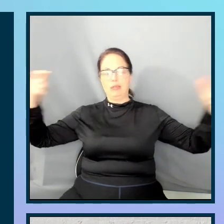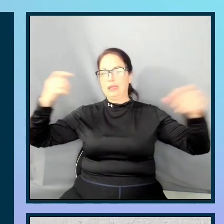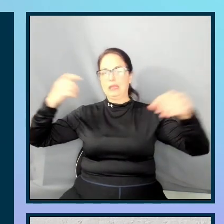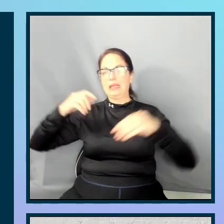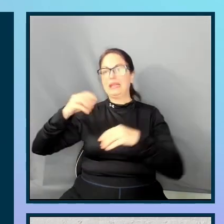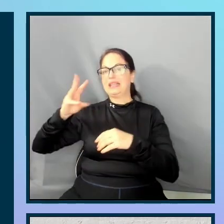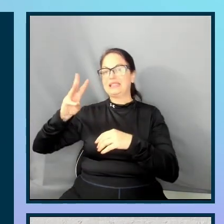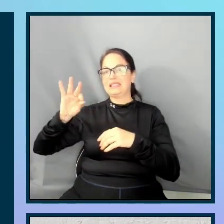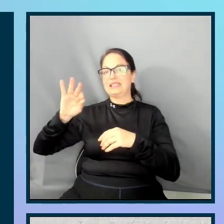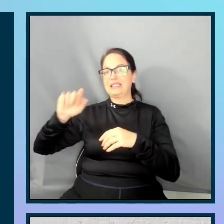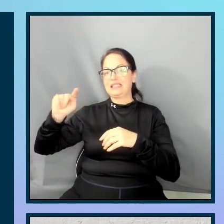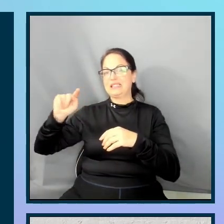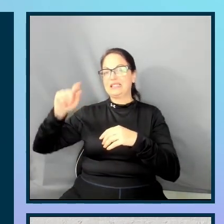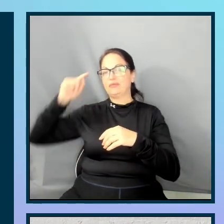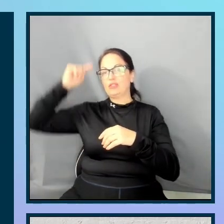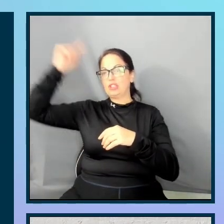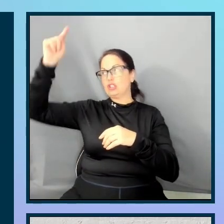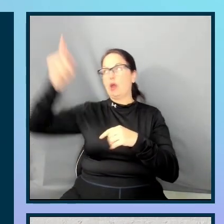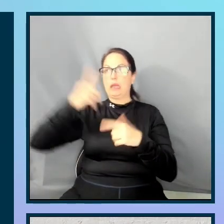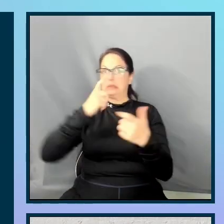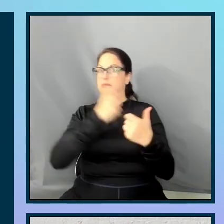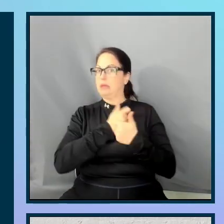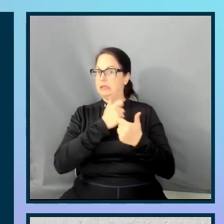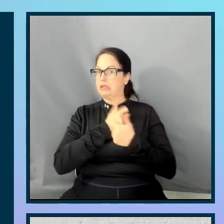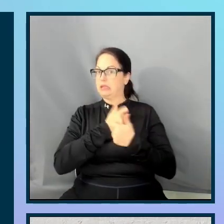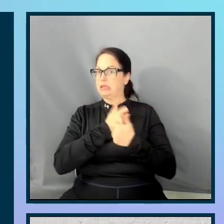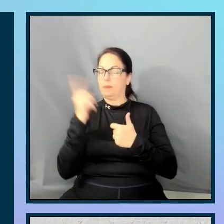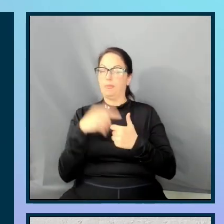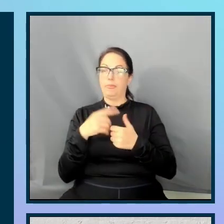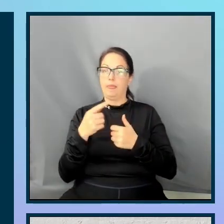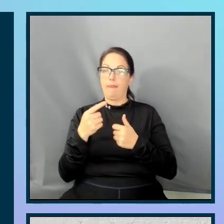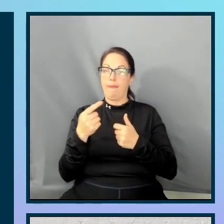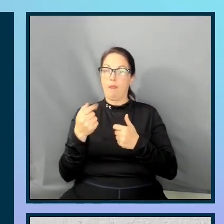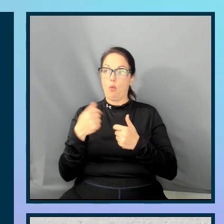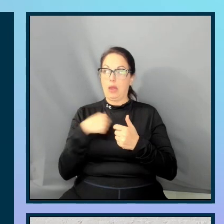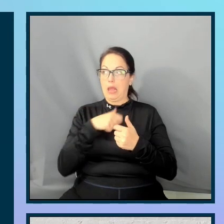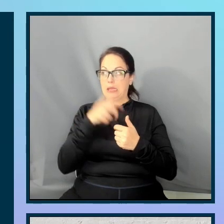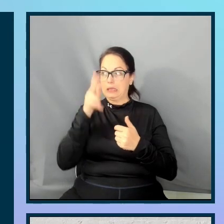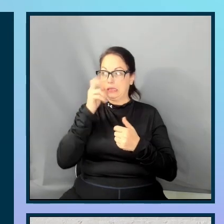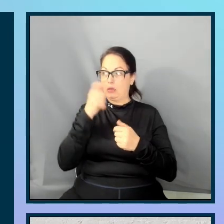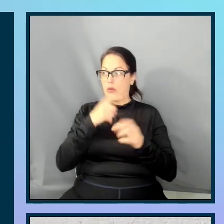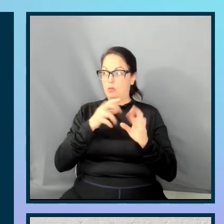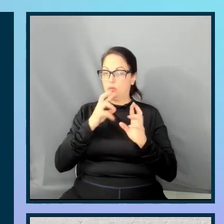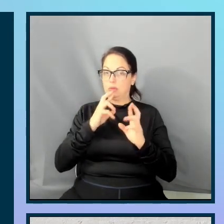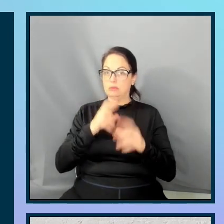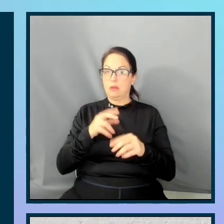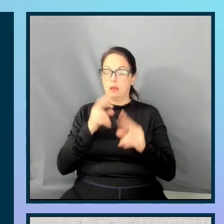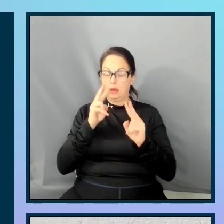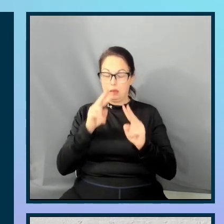and has a military background. When I didn't hear him respond, I glanced up.